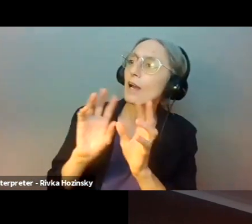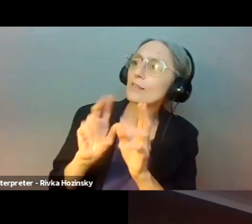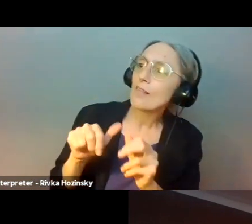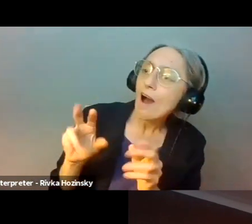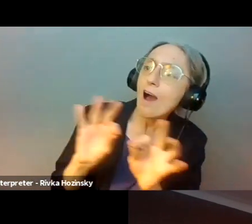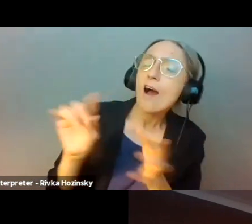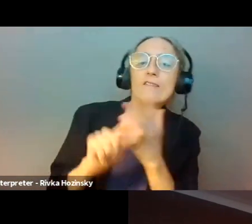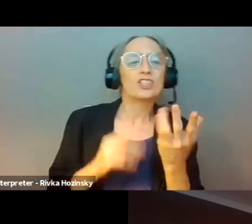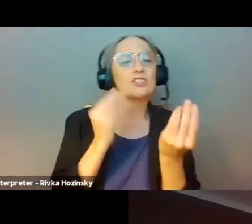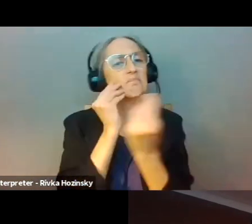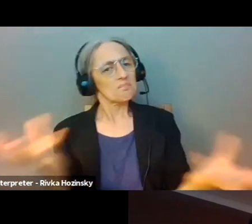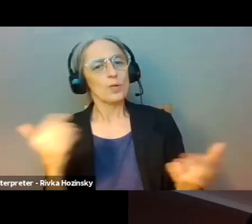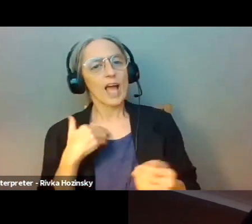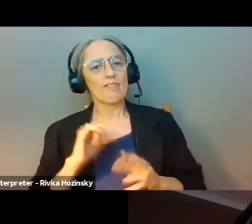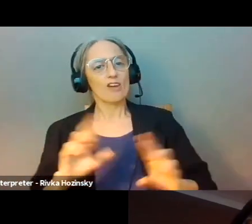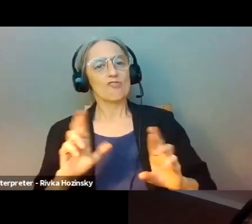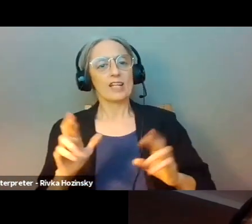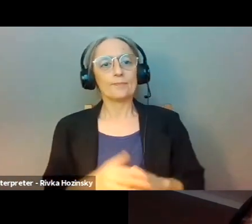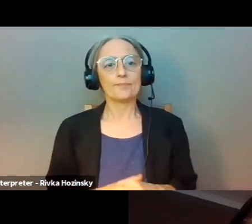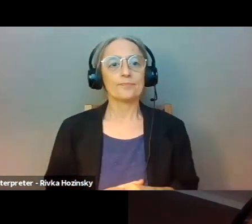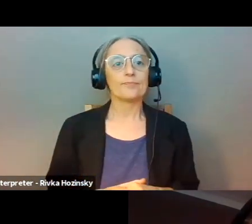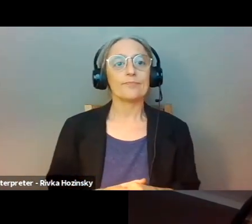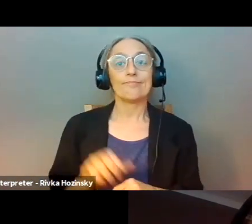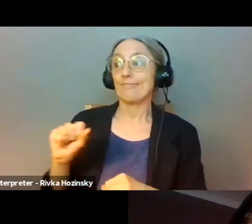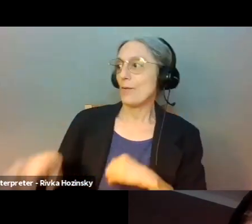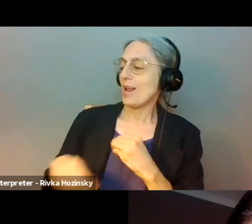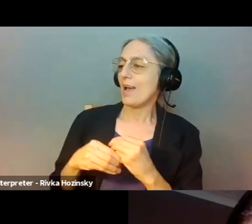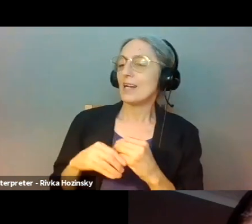I will add that while I mentioned that CCAC is a nonprofit,